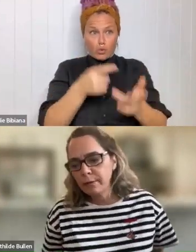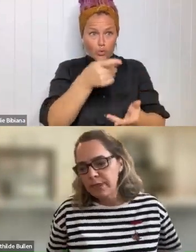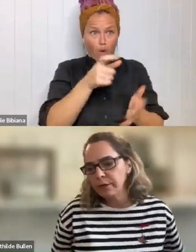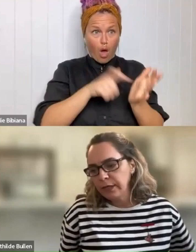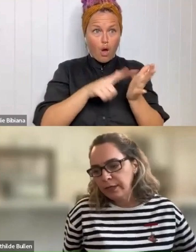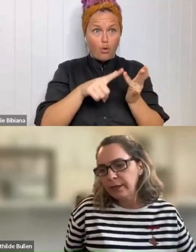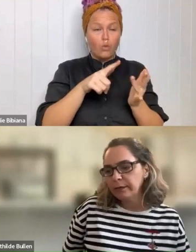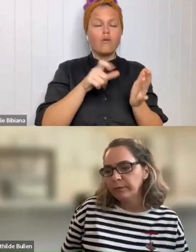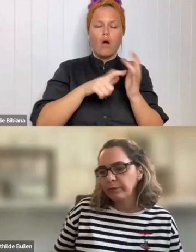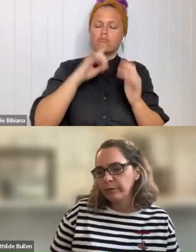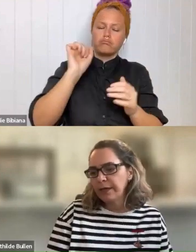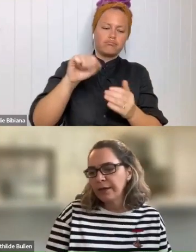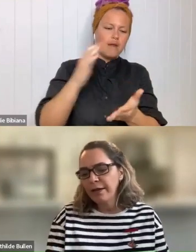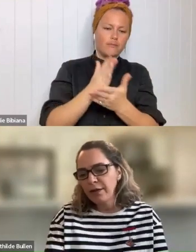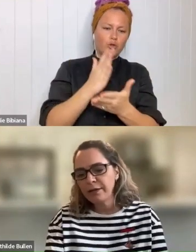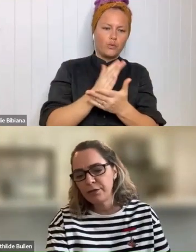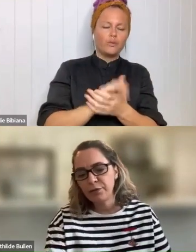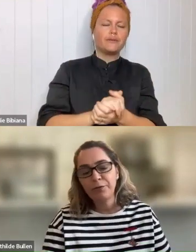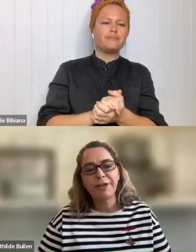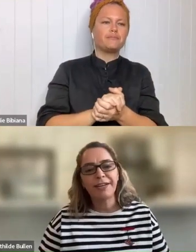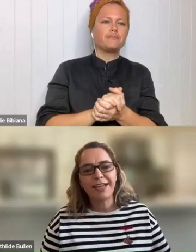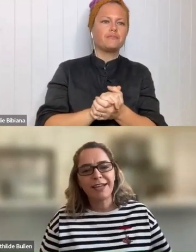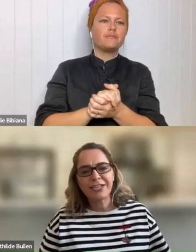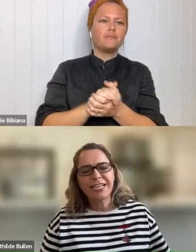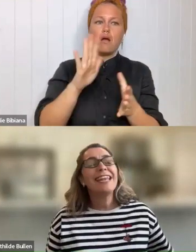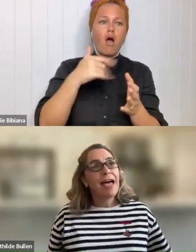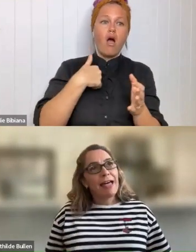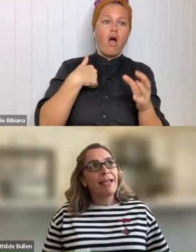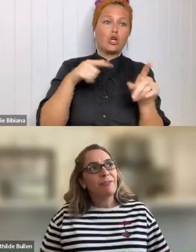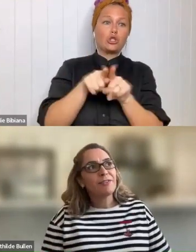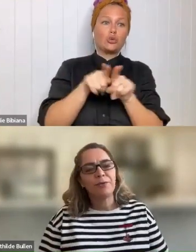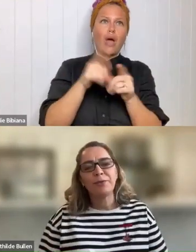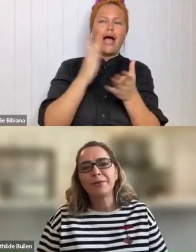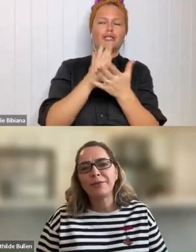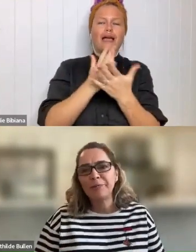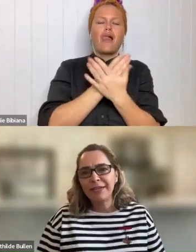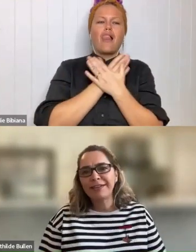absolutely. And I to really actually loved your comment